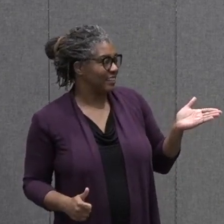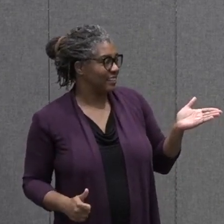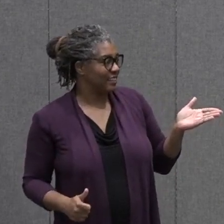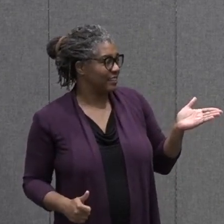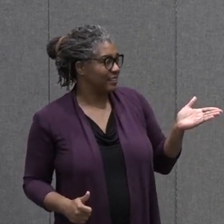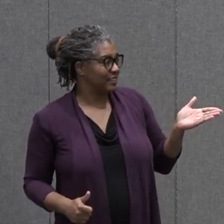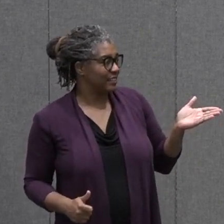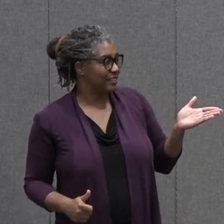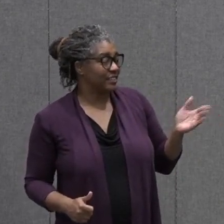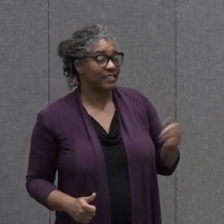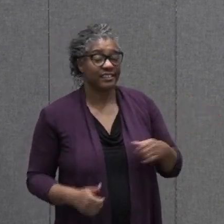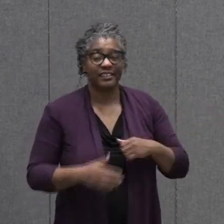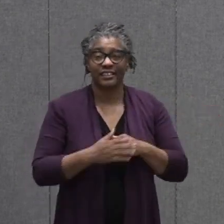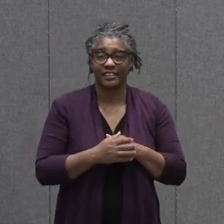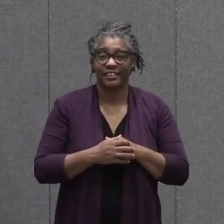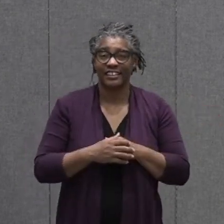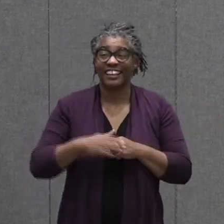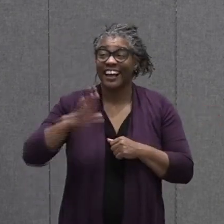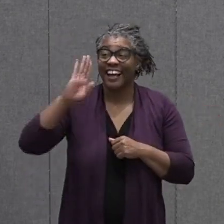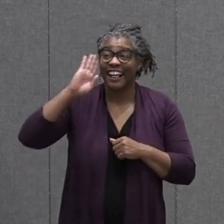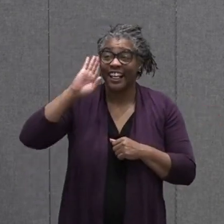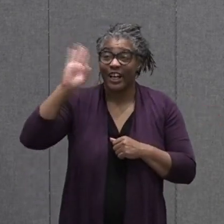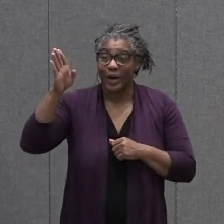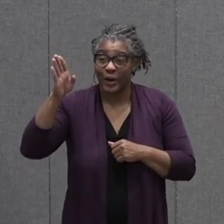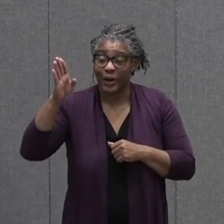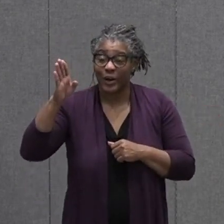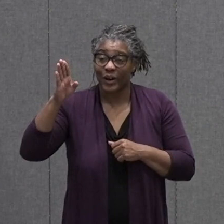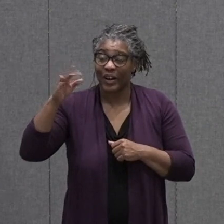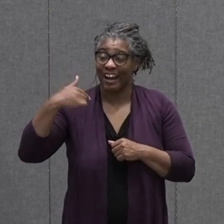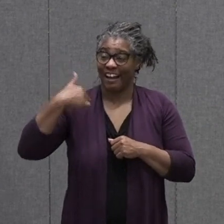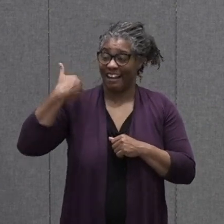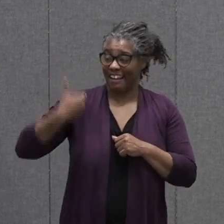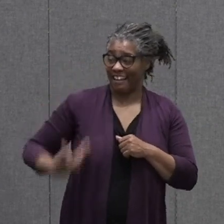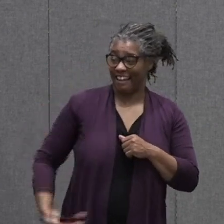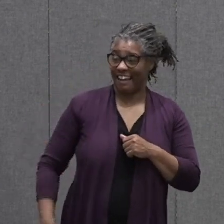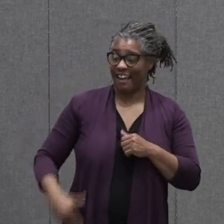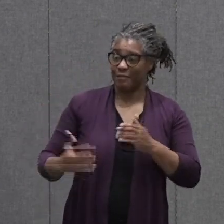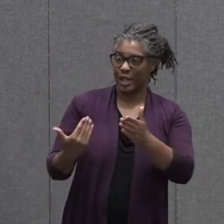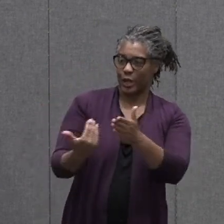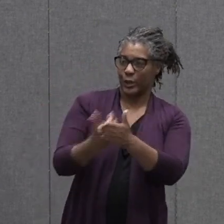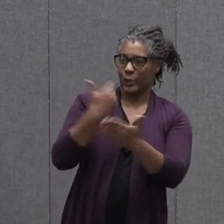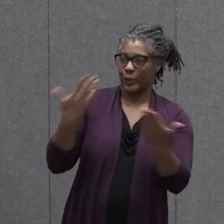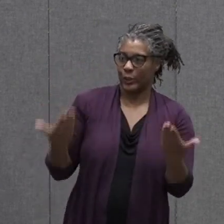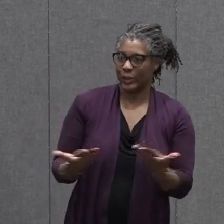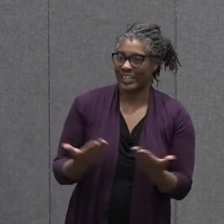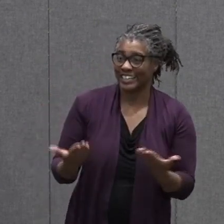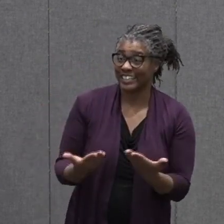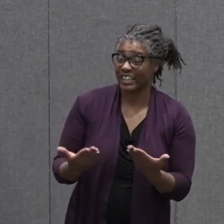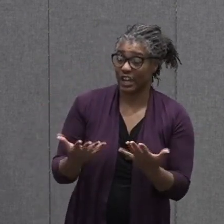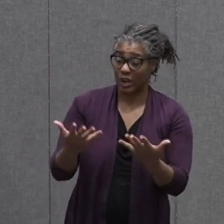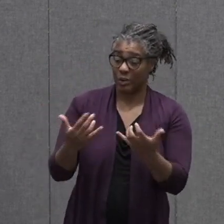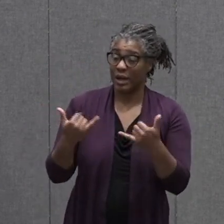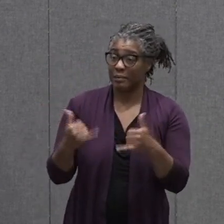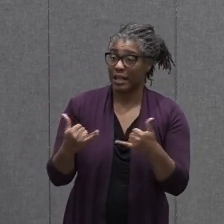"Hello, I'm new here and I'd like to play. Maybe now, maybe later